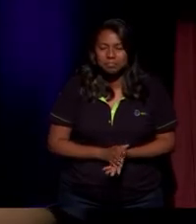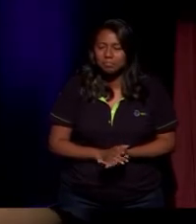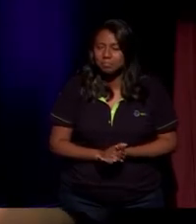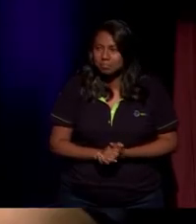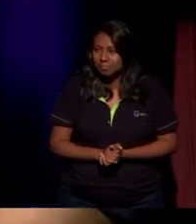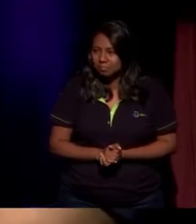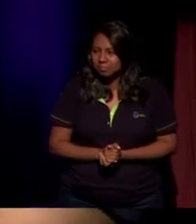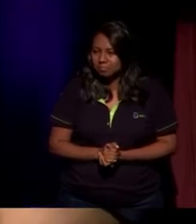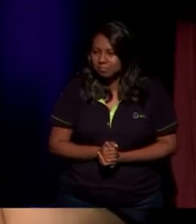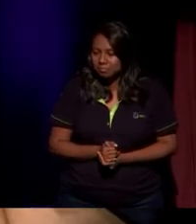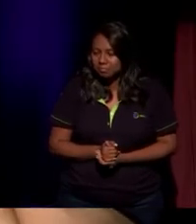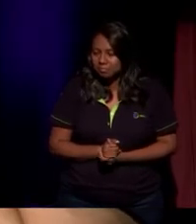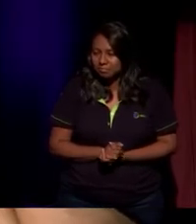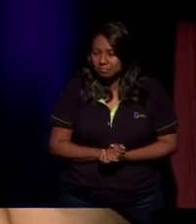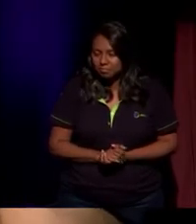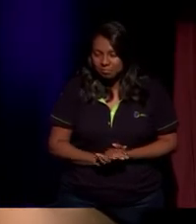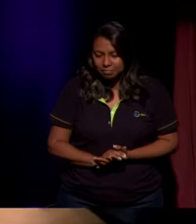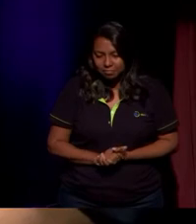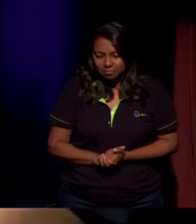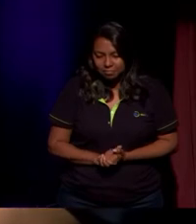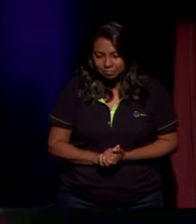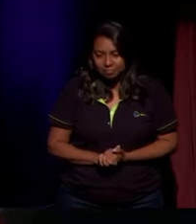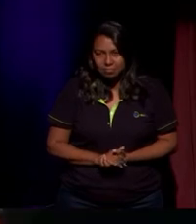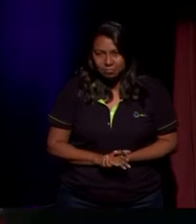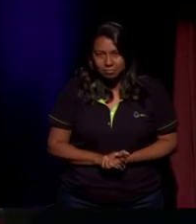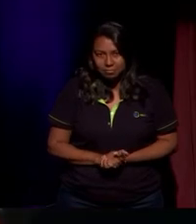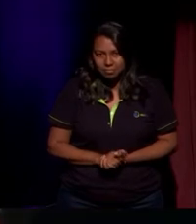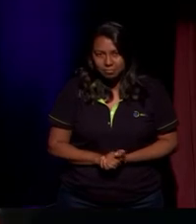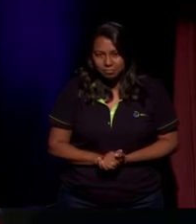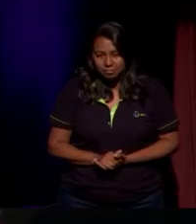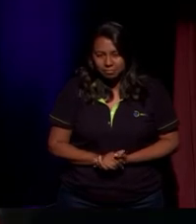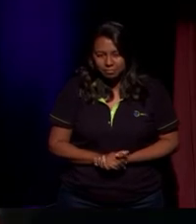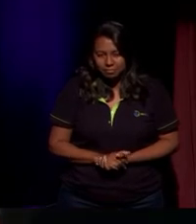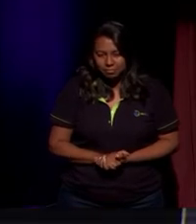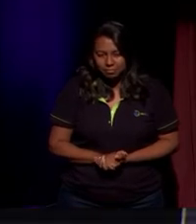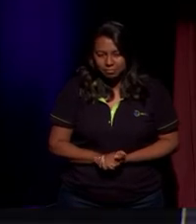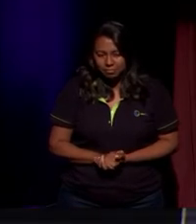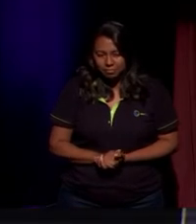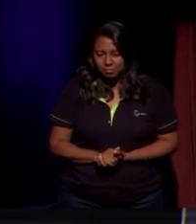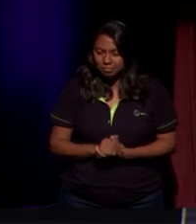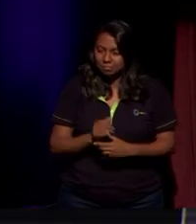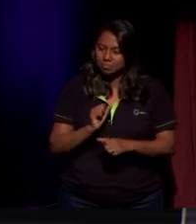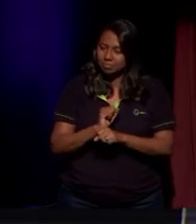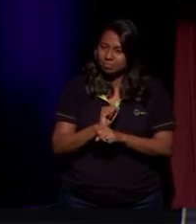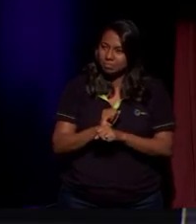How not to fall into the trap of… Dangerous to fall into the trap of normalization